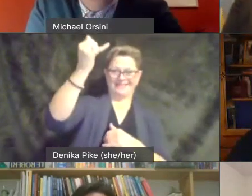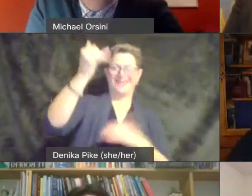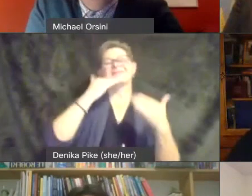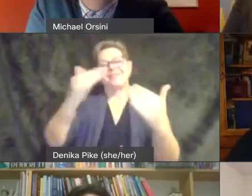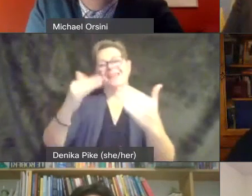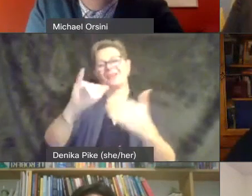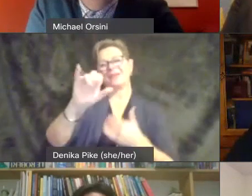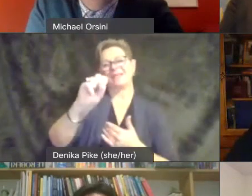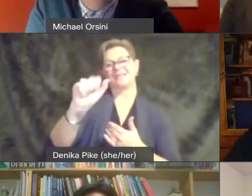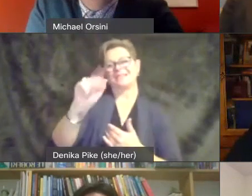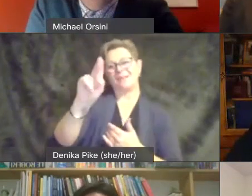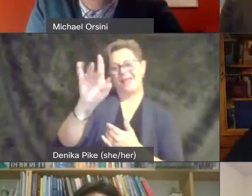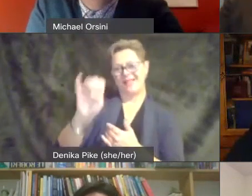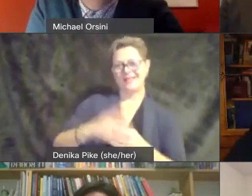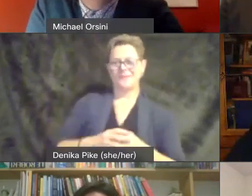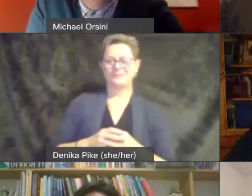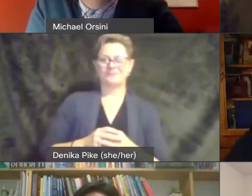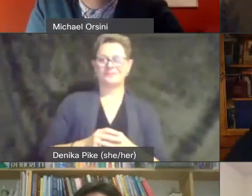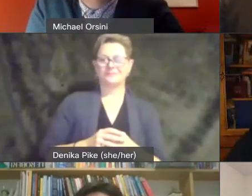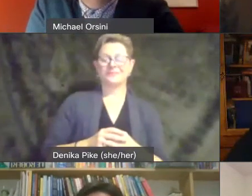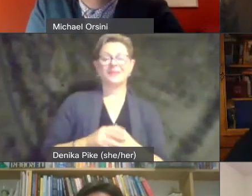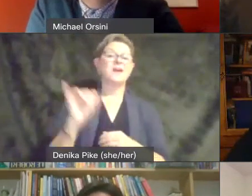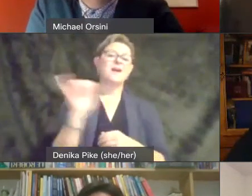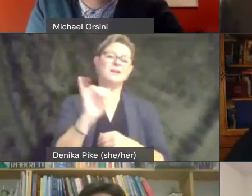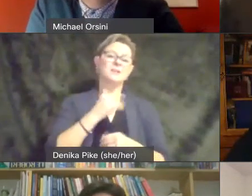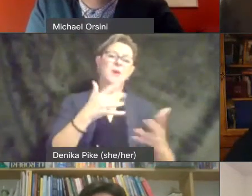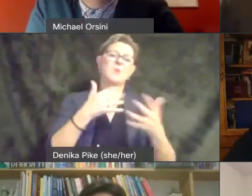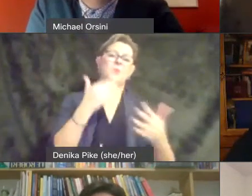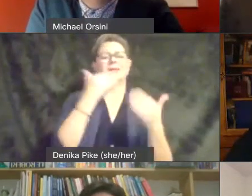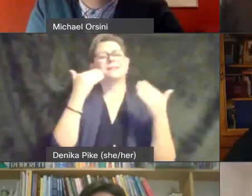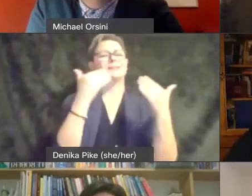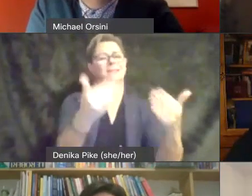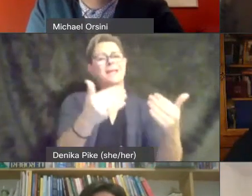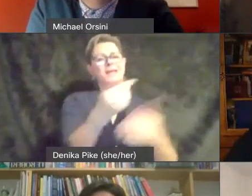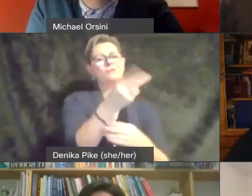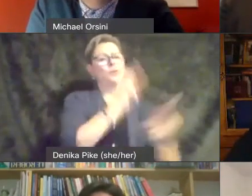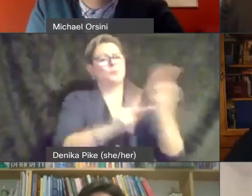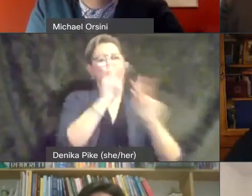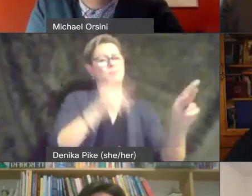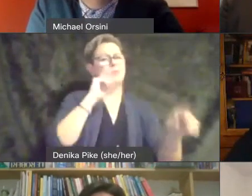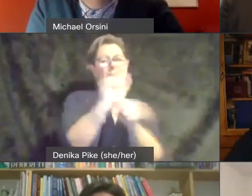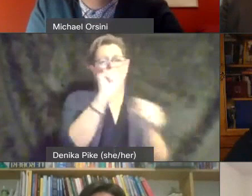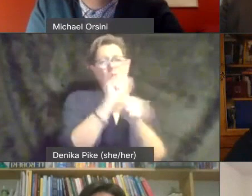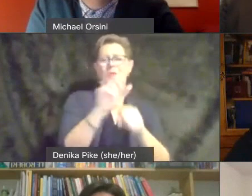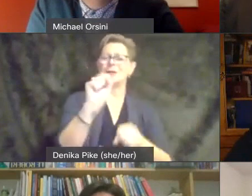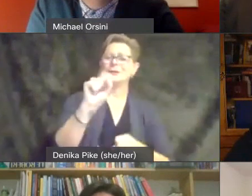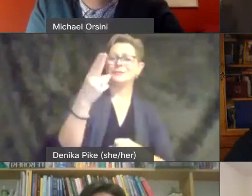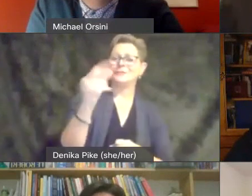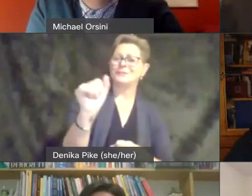You have a few additional people we would like to thank for the work that they did on this event Shannon Thompson and Sharon and oh,